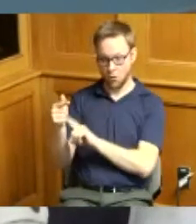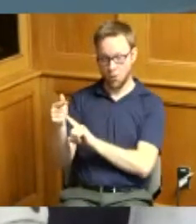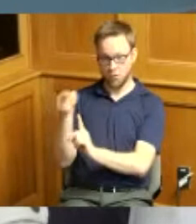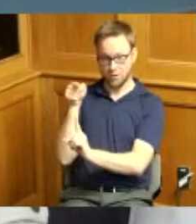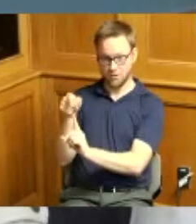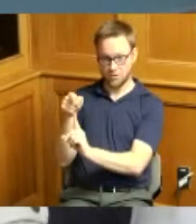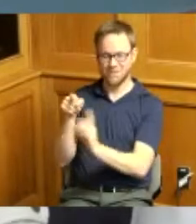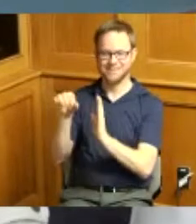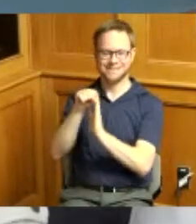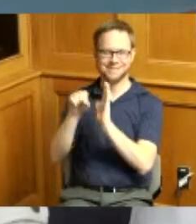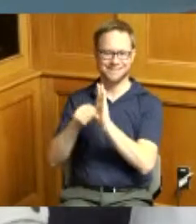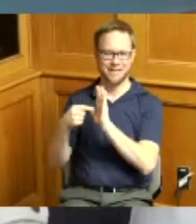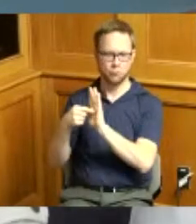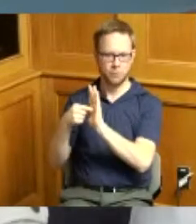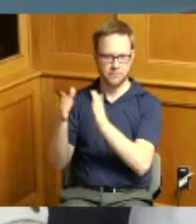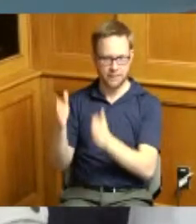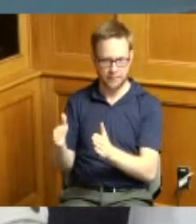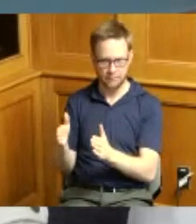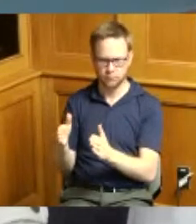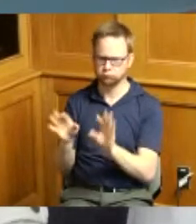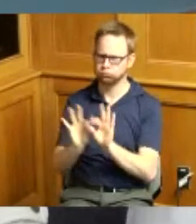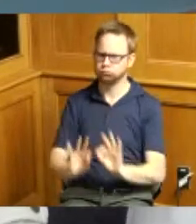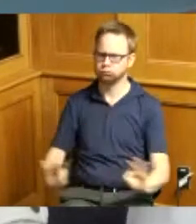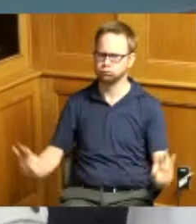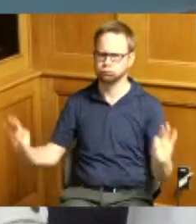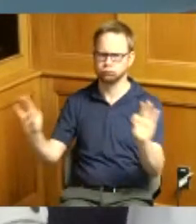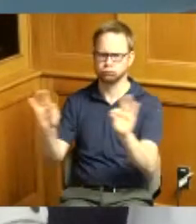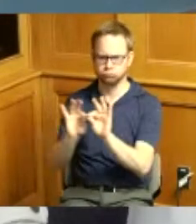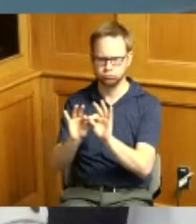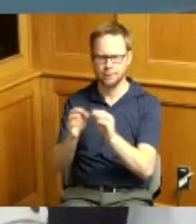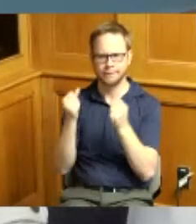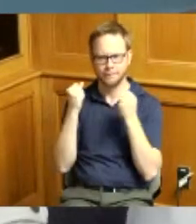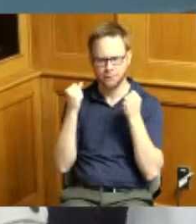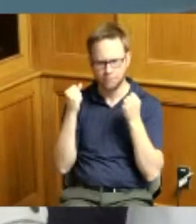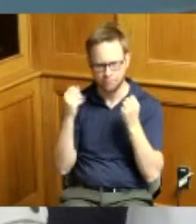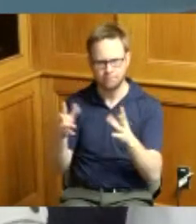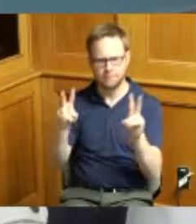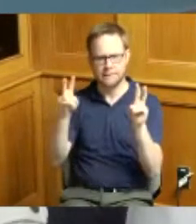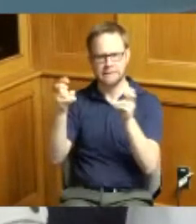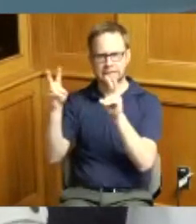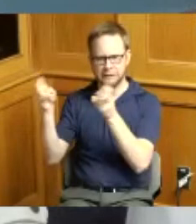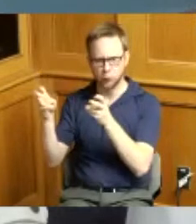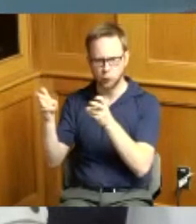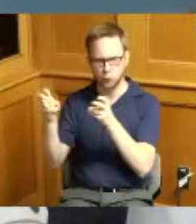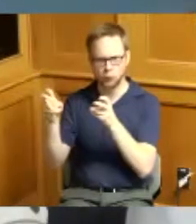representatives which is very important there are a lot of issues that are at the state level